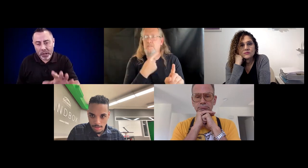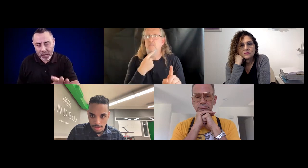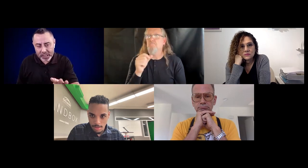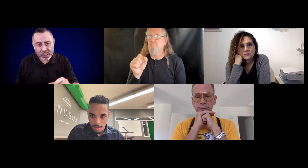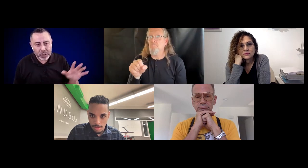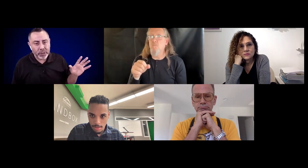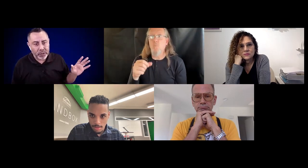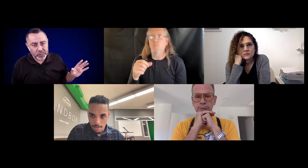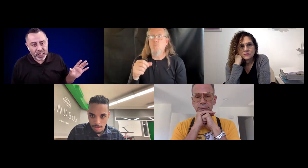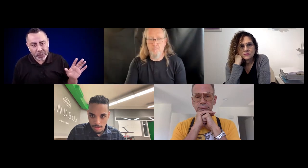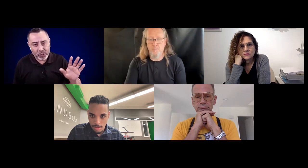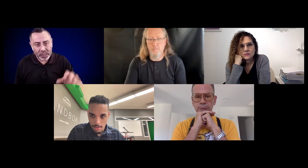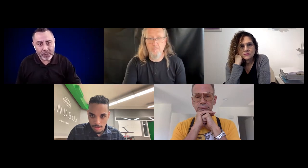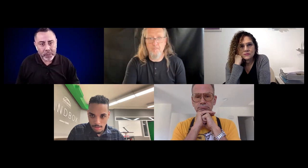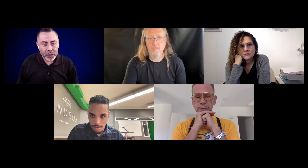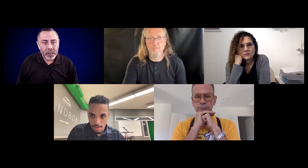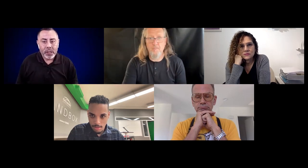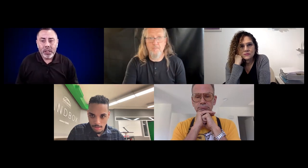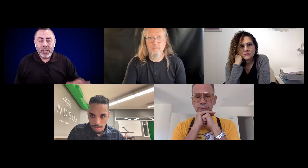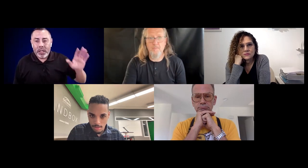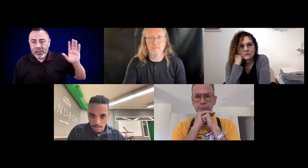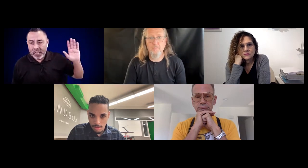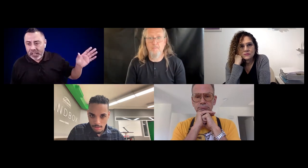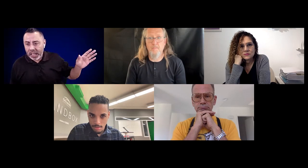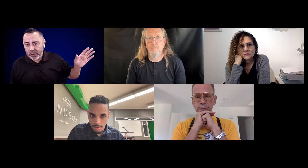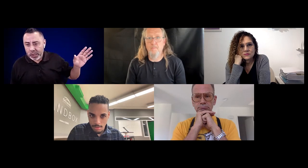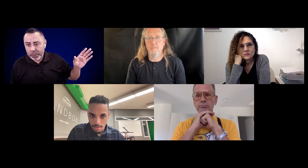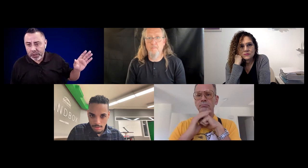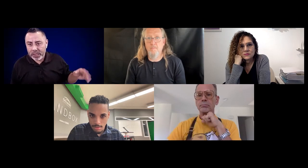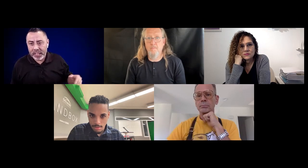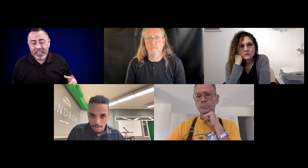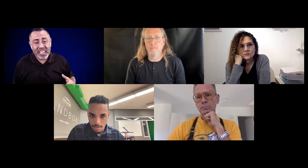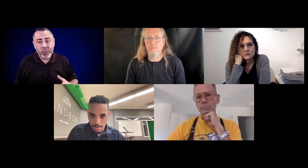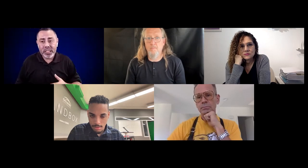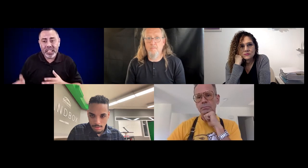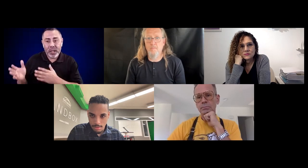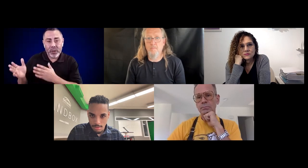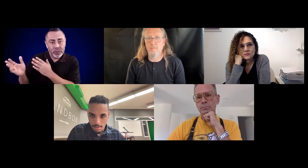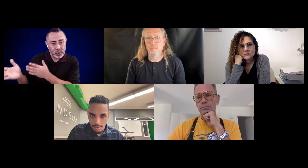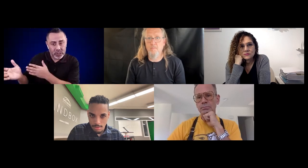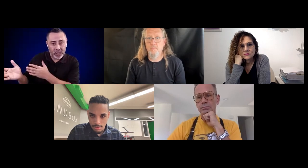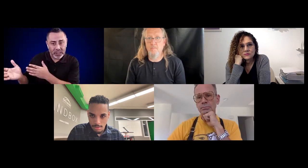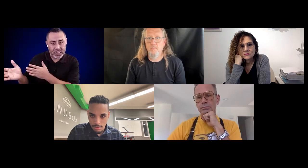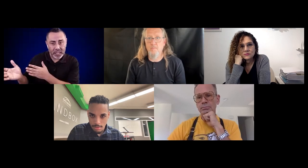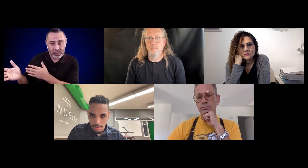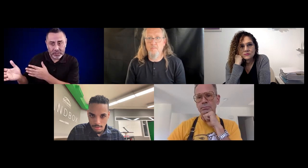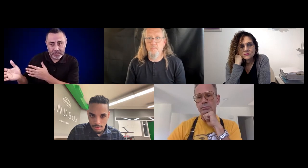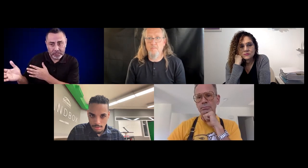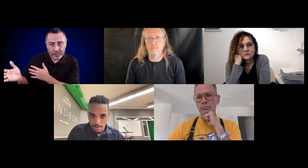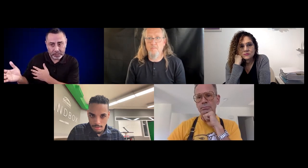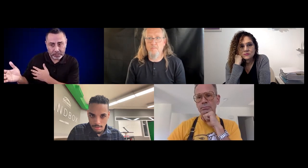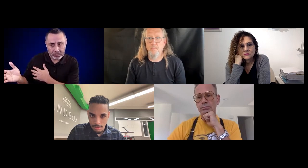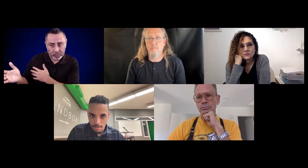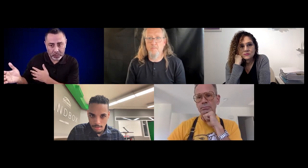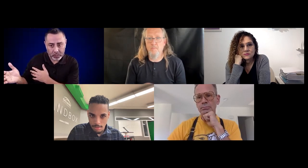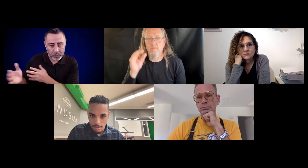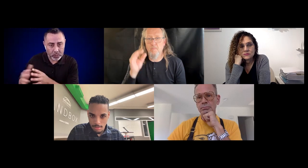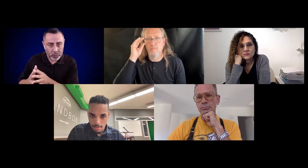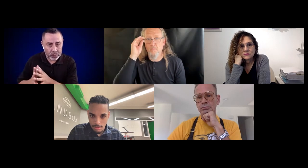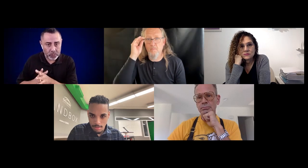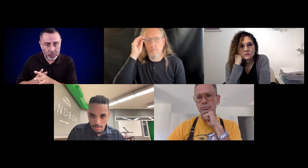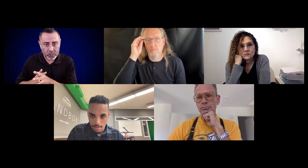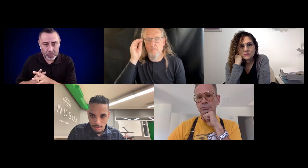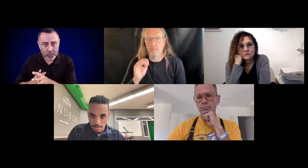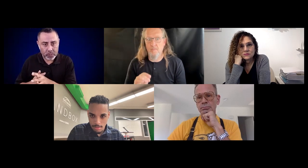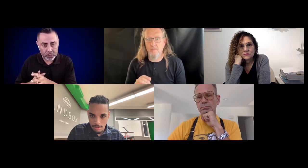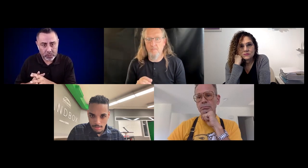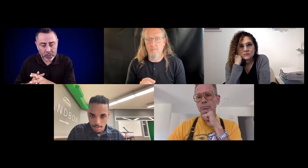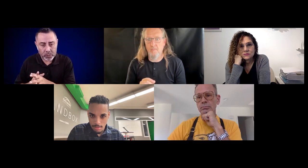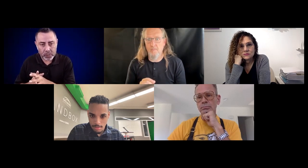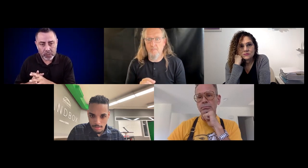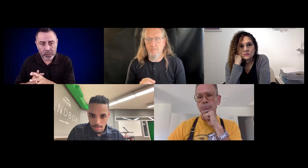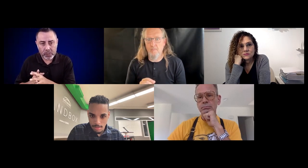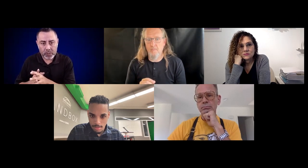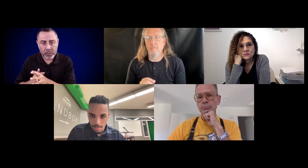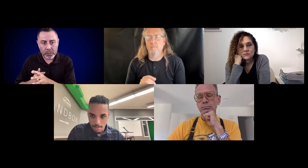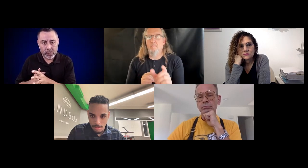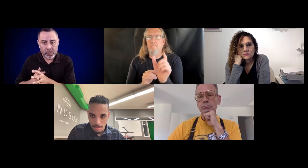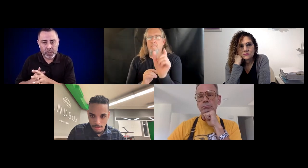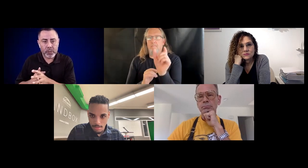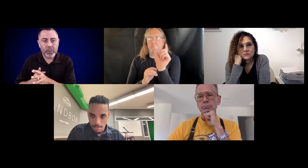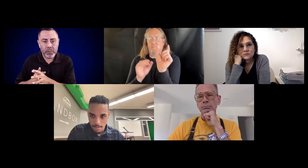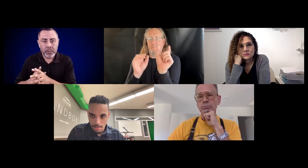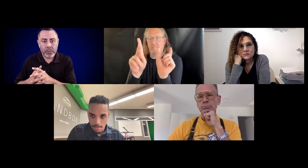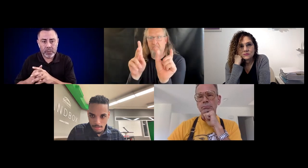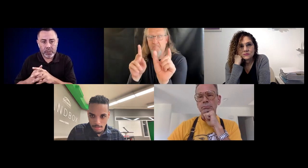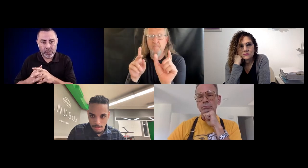That's why I preface my comment with that I was taking a class from this person, and they pointed out, what's on this slide.